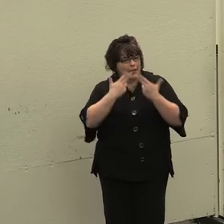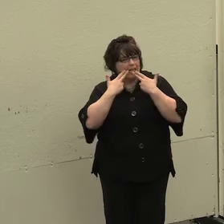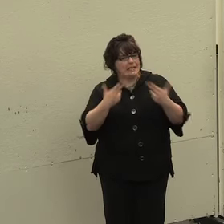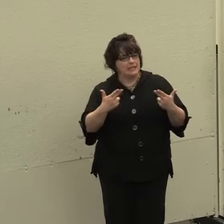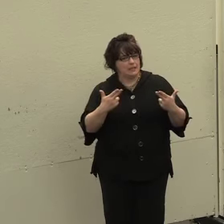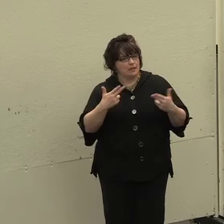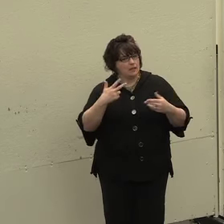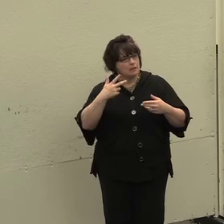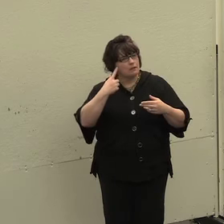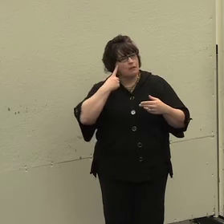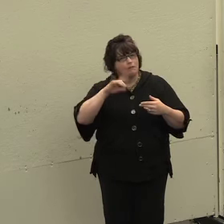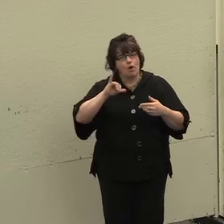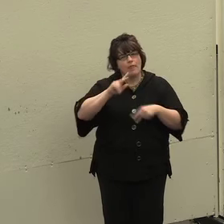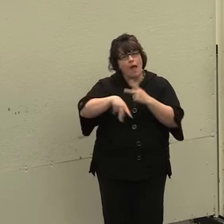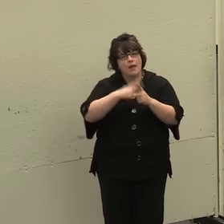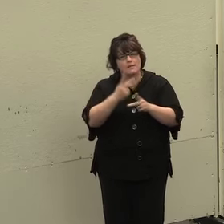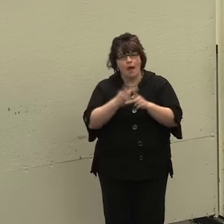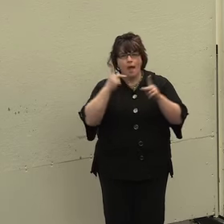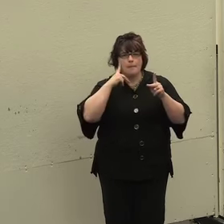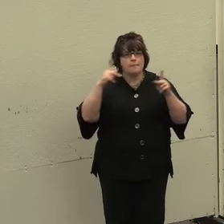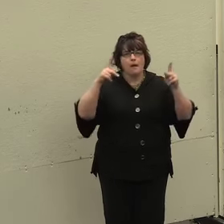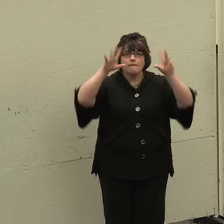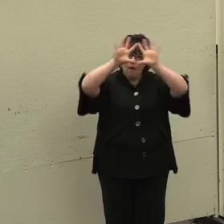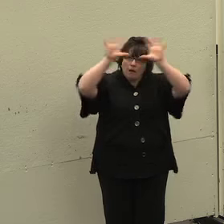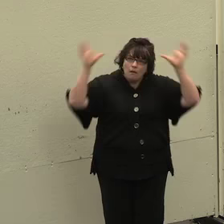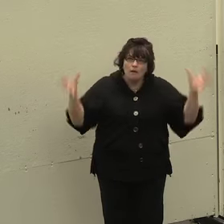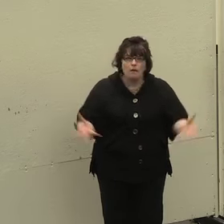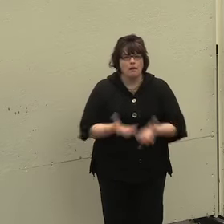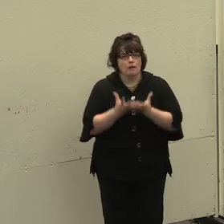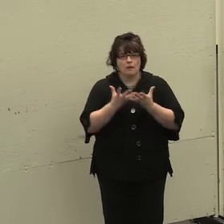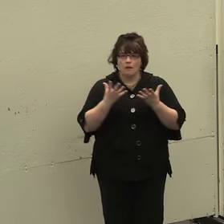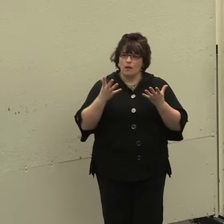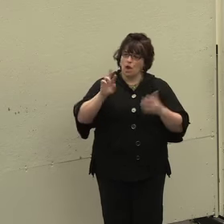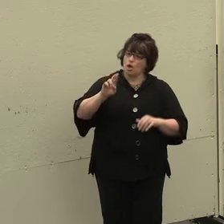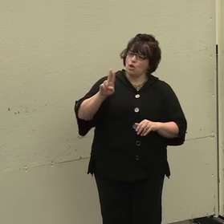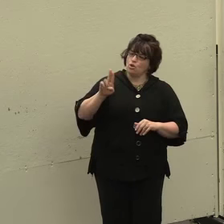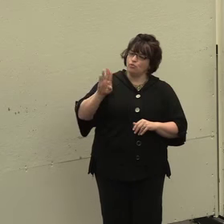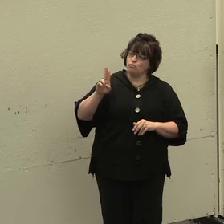as the overarching rubric for the series